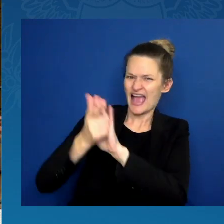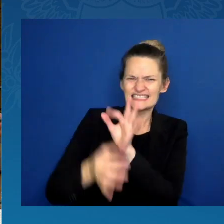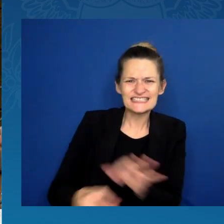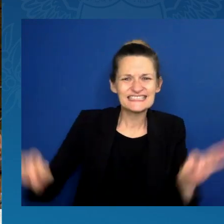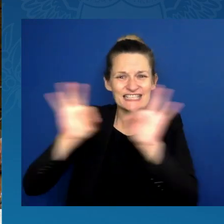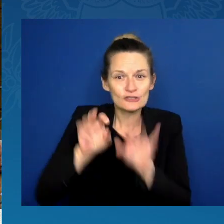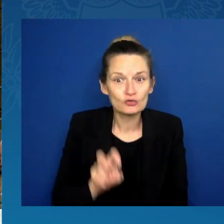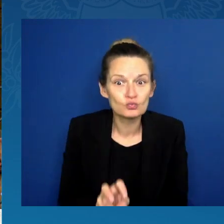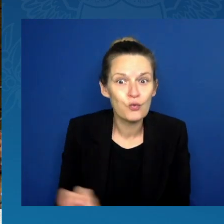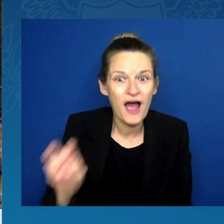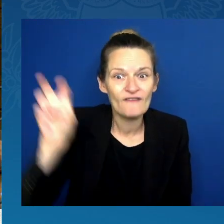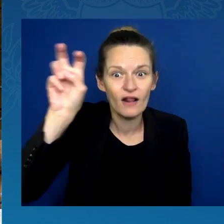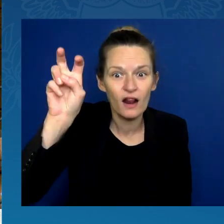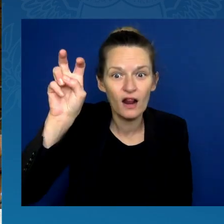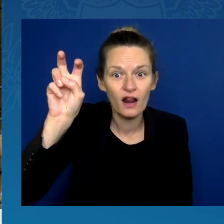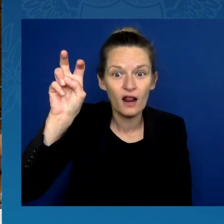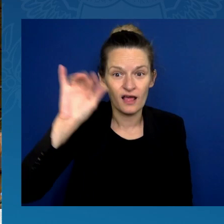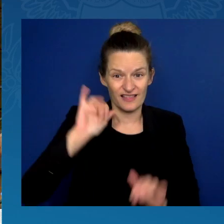and we value families above all else.